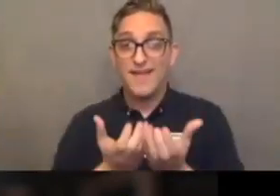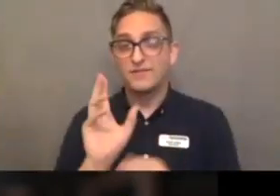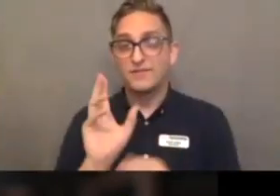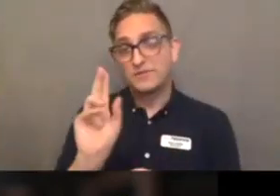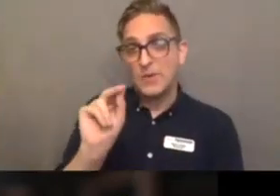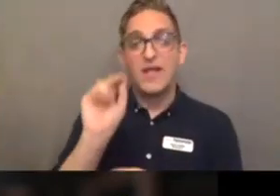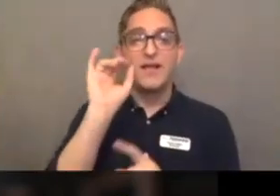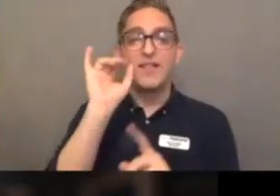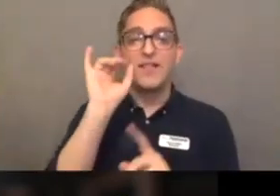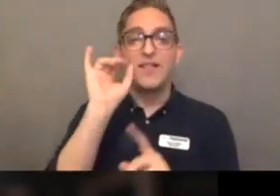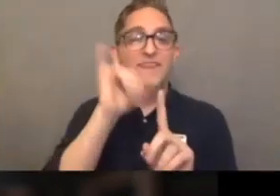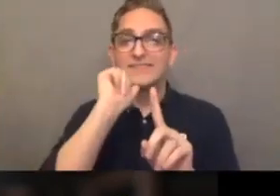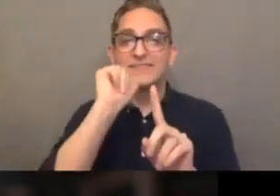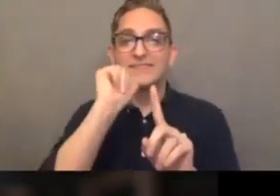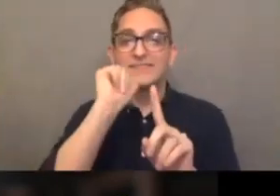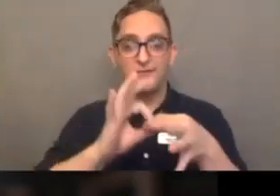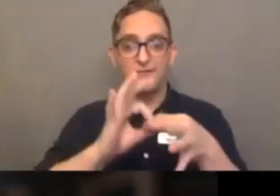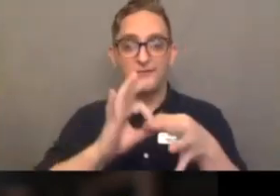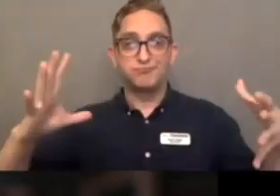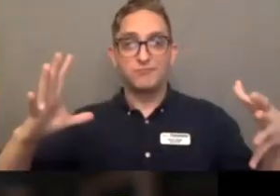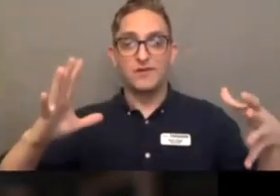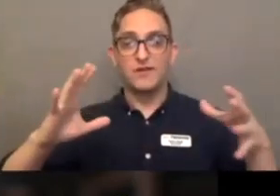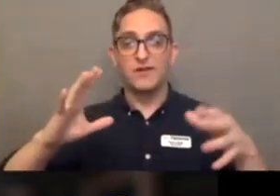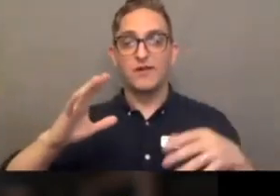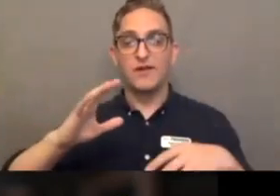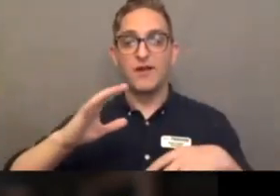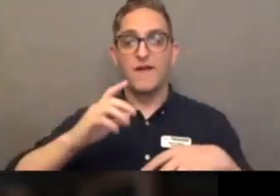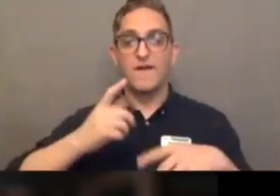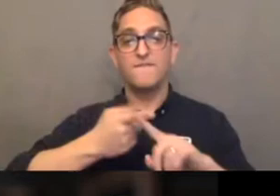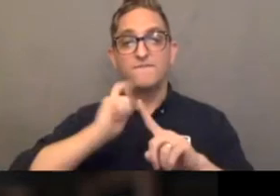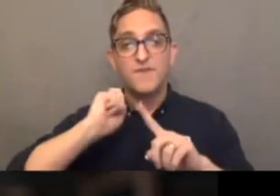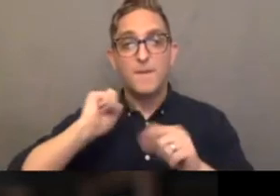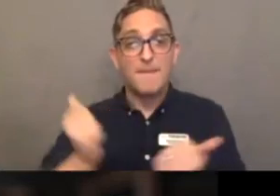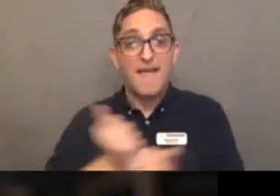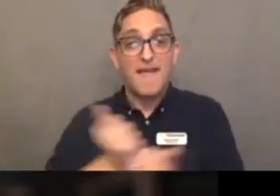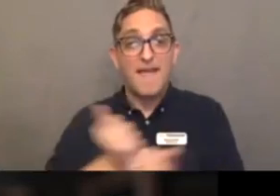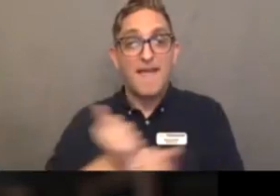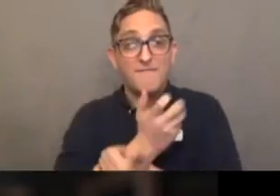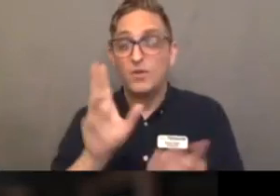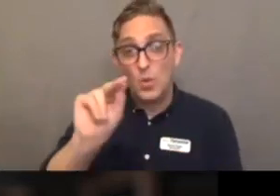from everything else that they learn. From the moment they show up to the program through